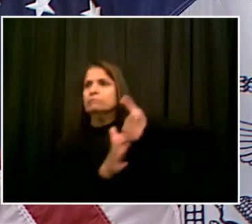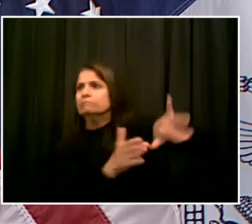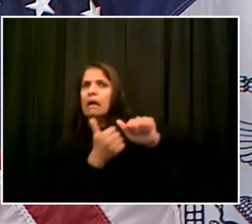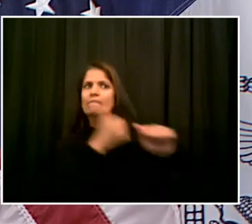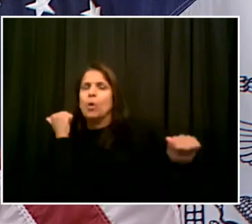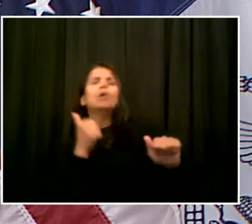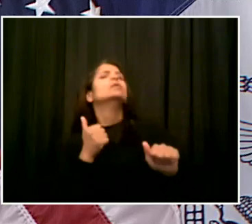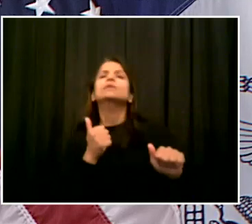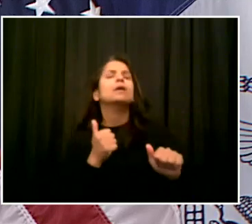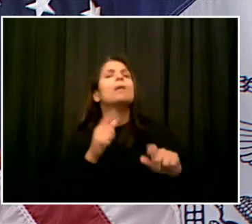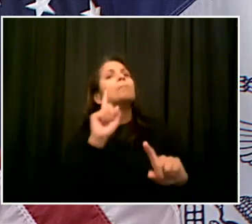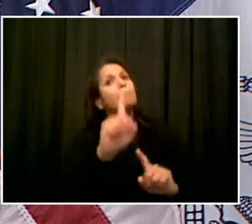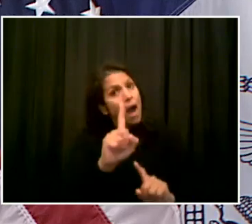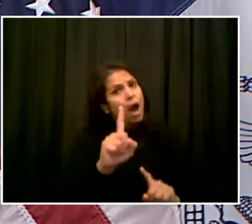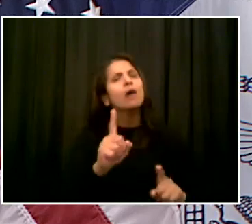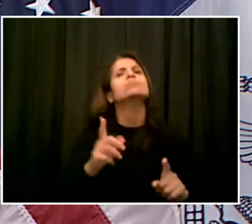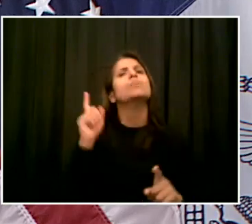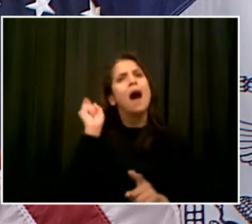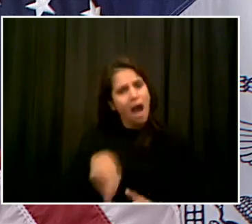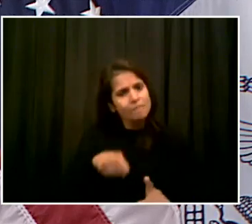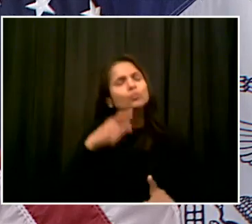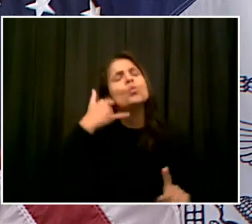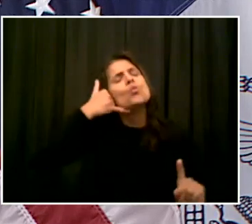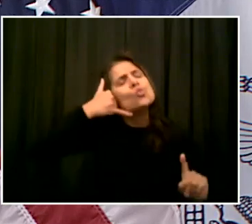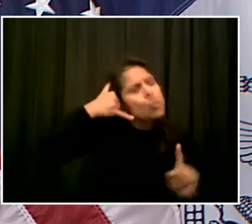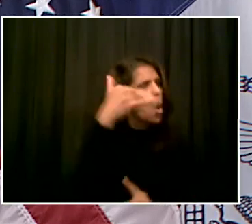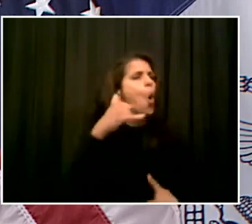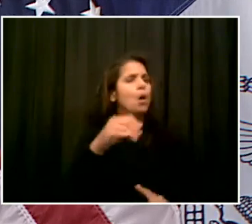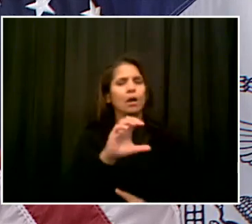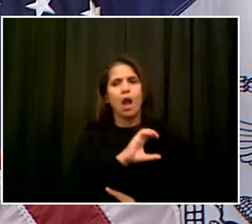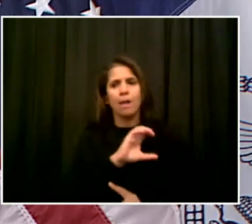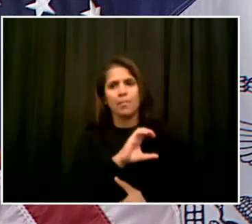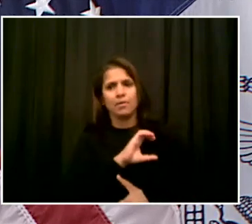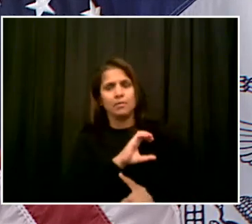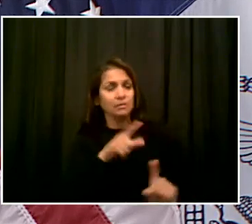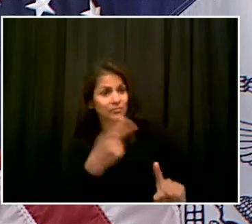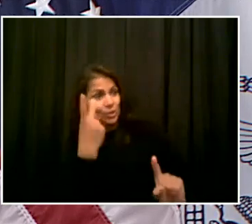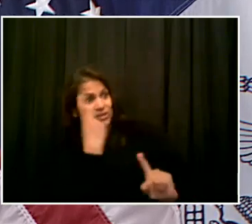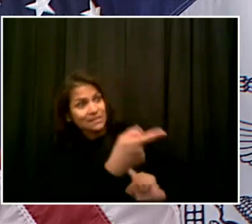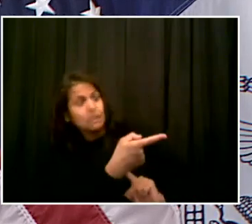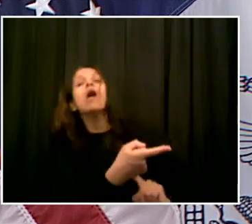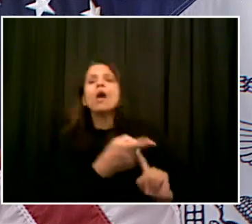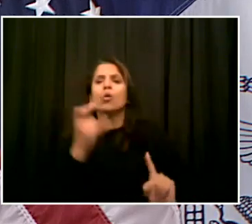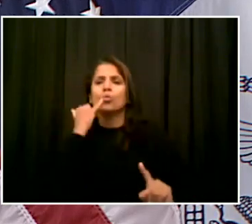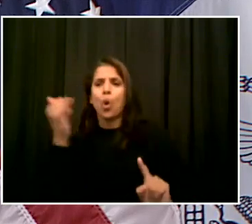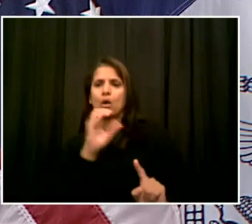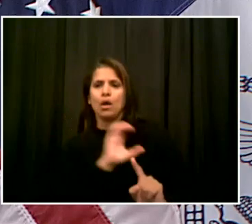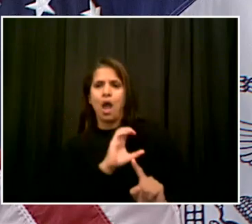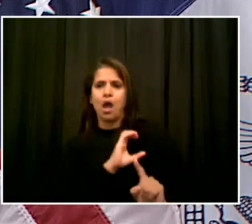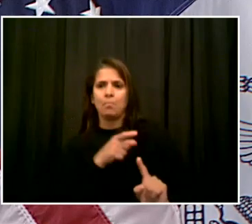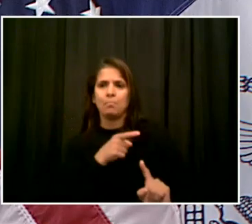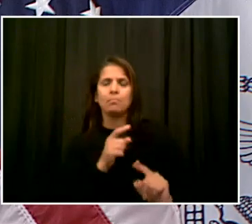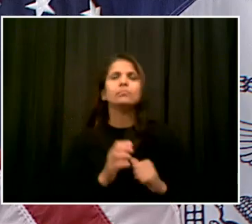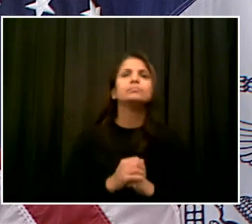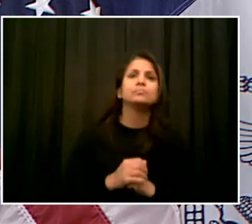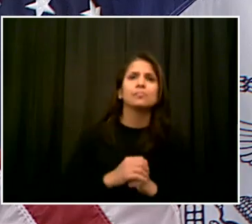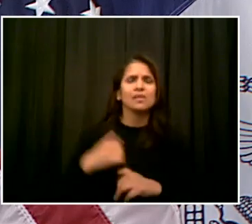THAT WE HAVE NOT SEEN THAT TOO.